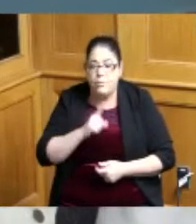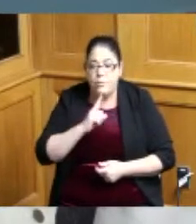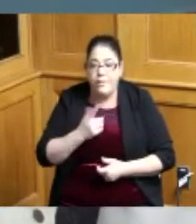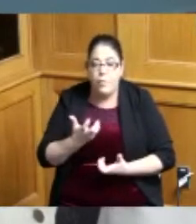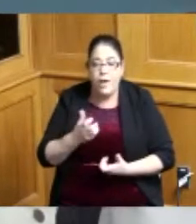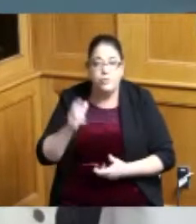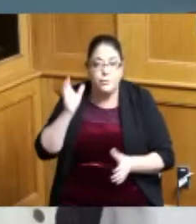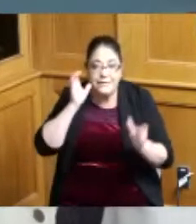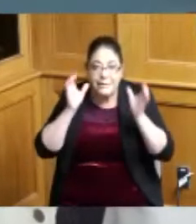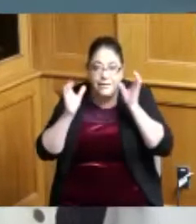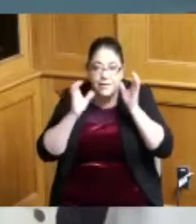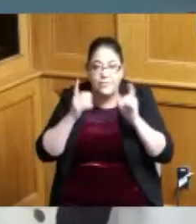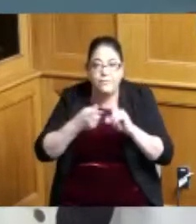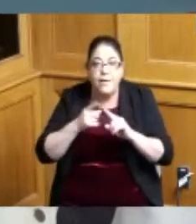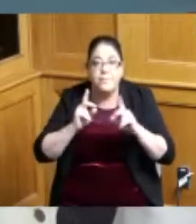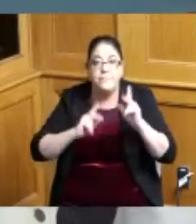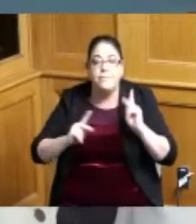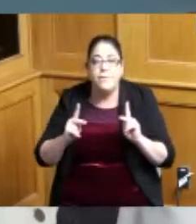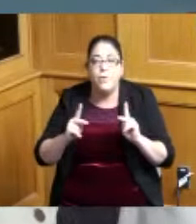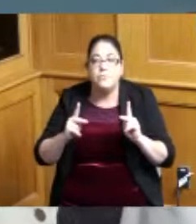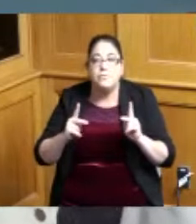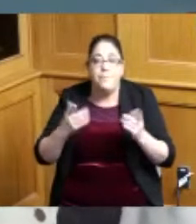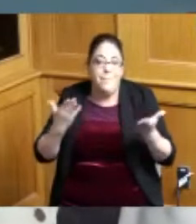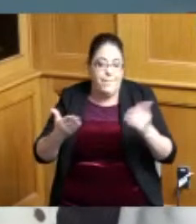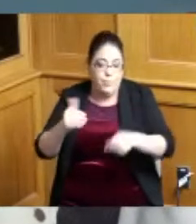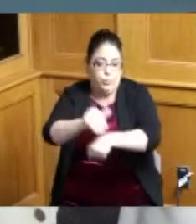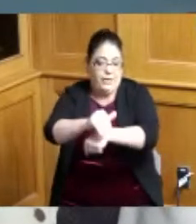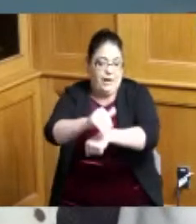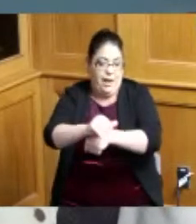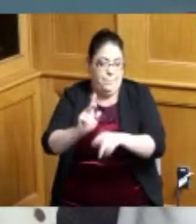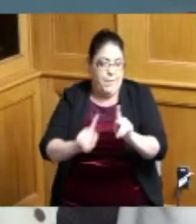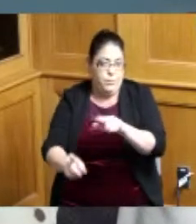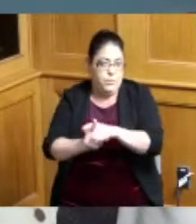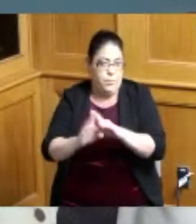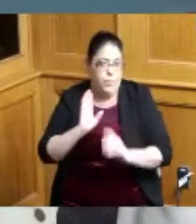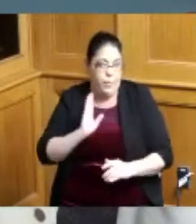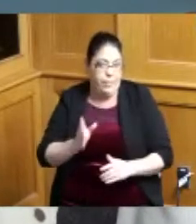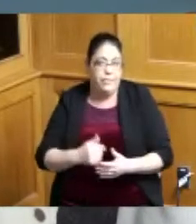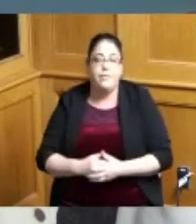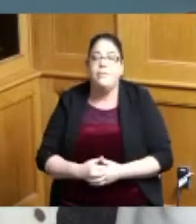some folks hopefully they'll show up tonight but my second question and that's because we're asking